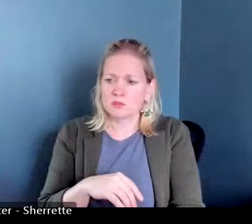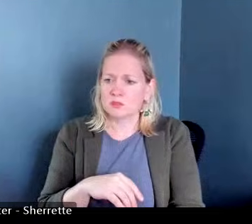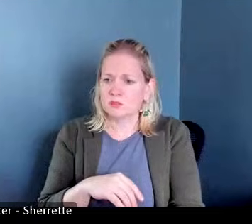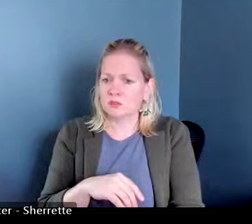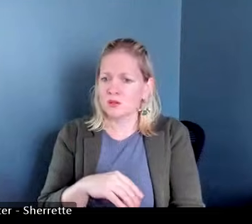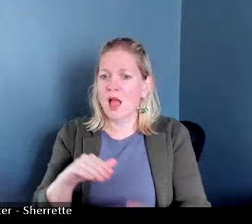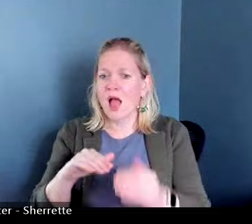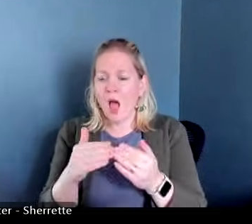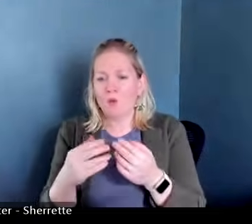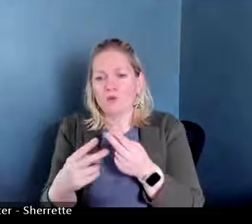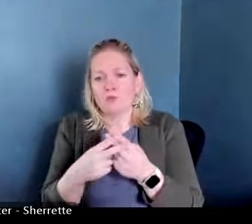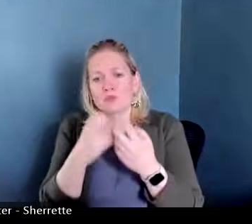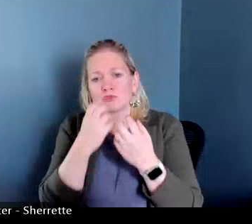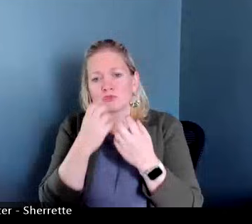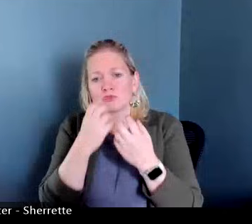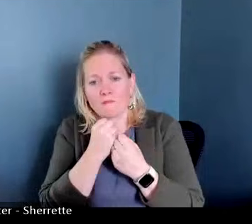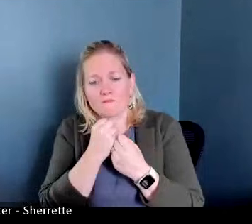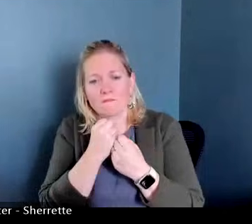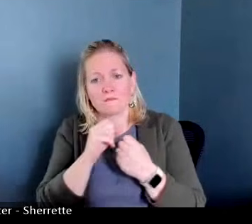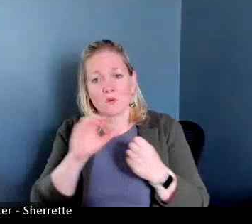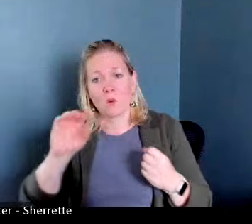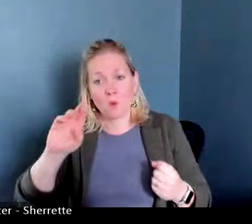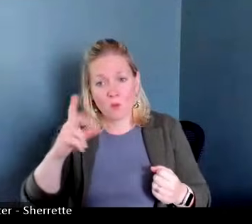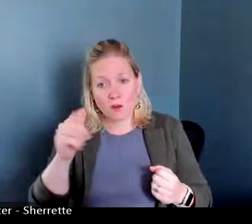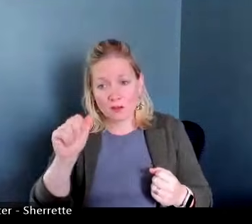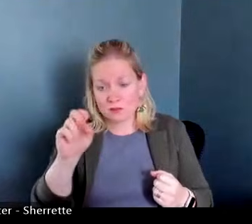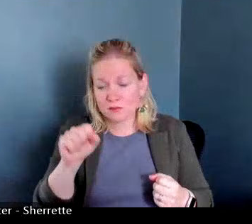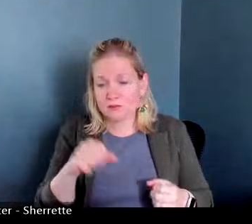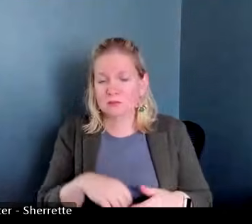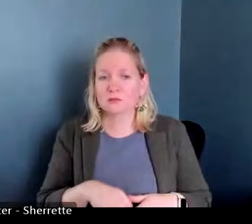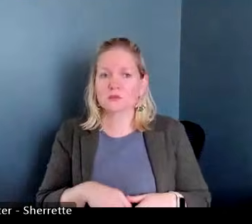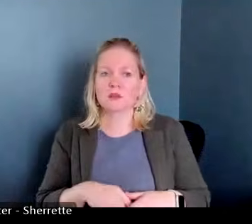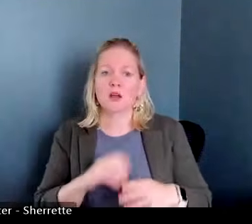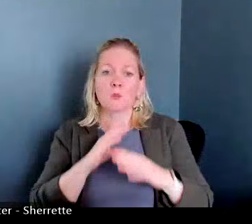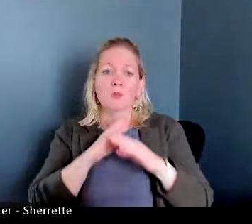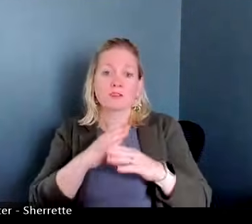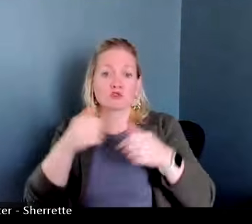benefits on prevention deterioration of the sickle cell disease.